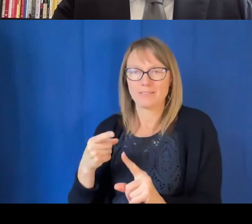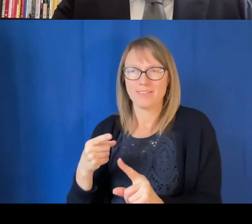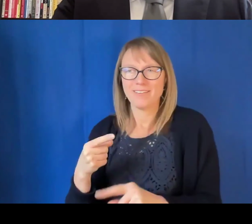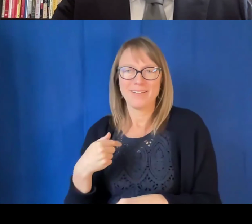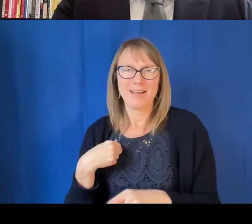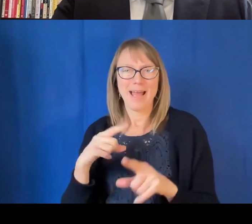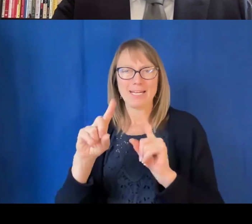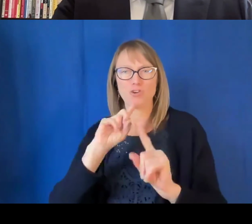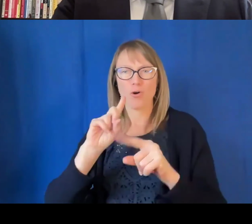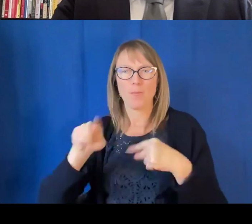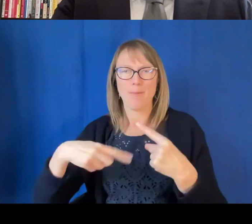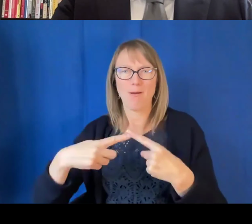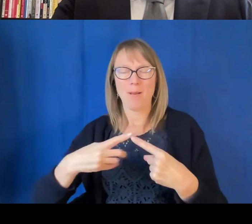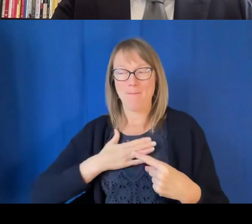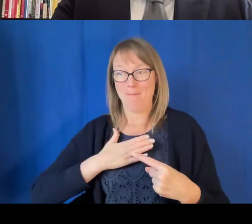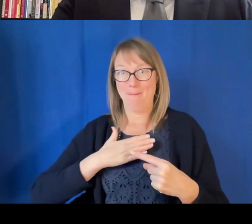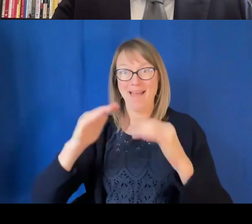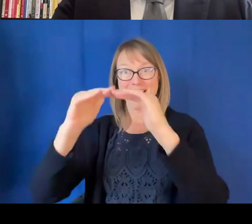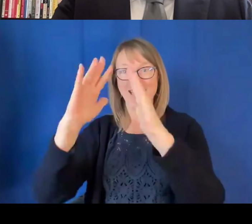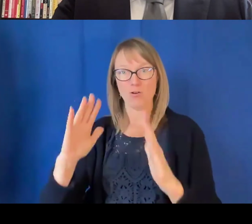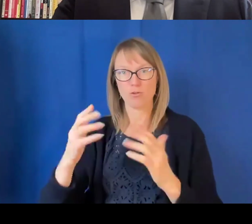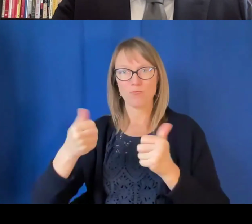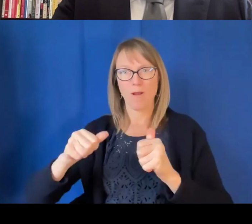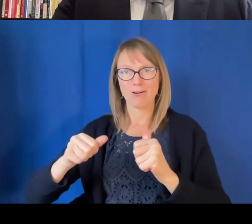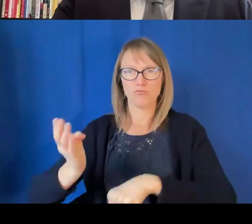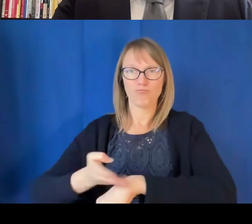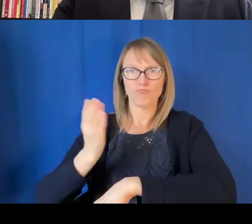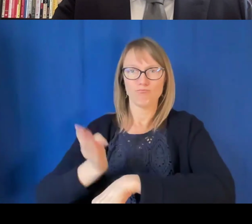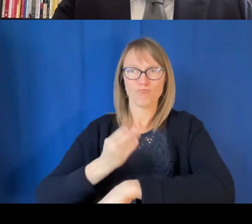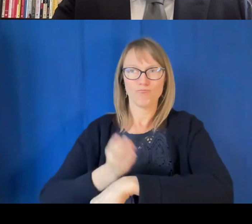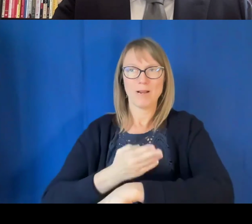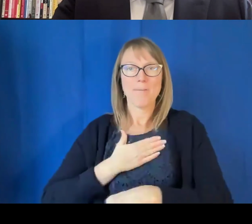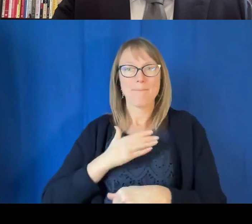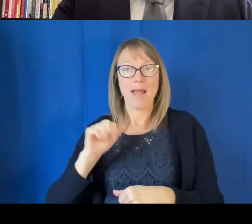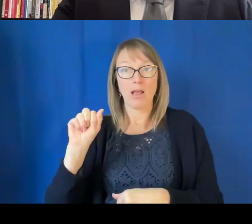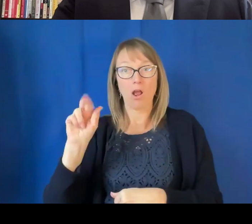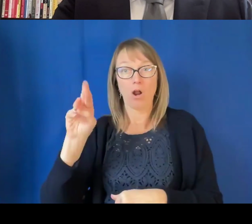as I've been thinking about that house, my arms and my hands are starting to get a little funky